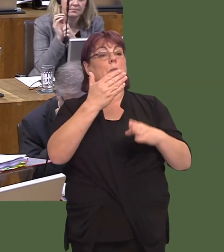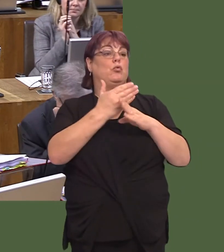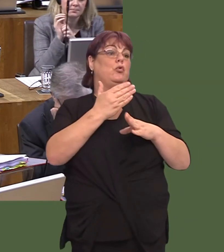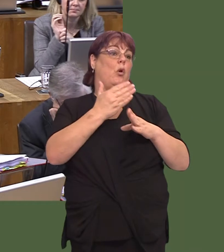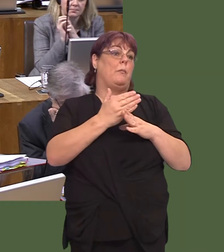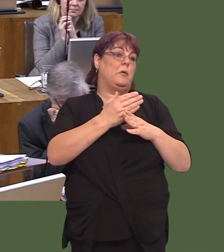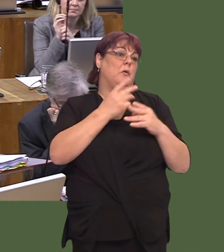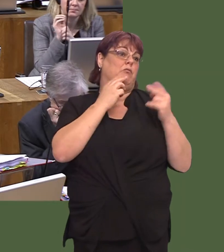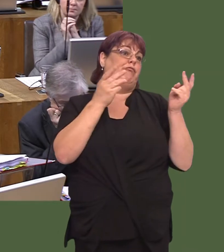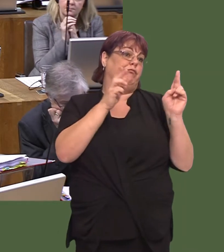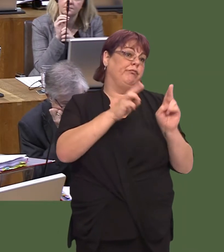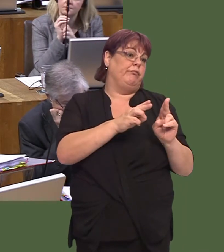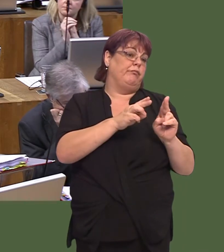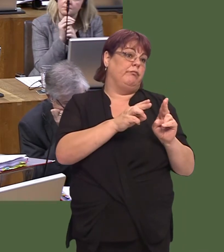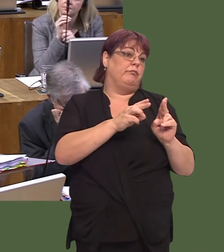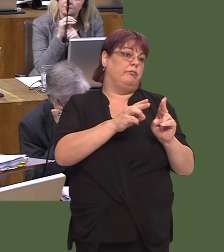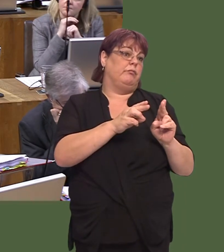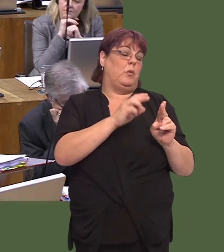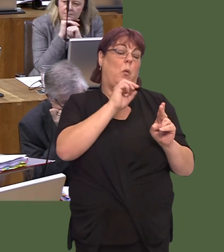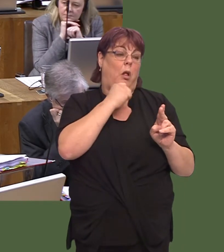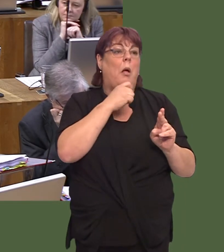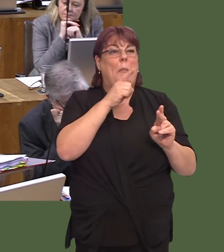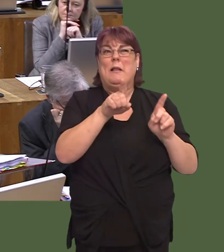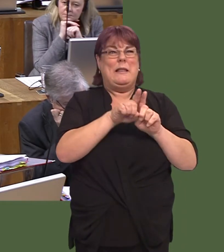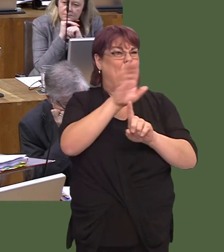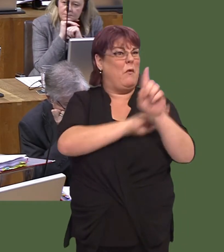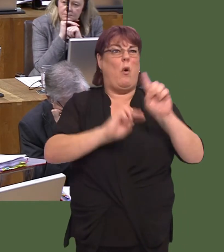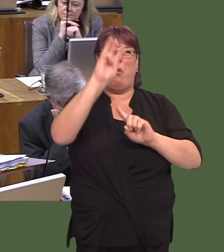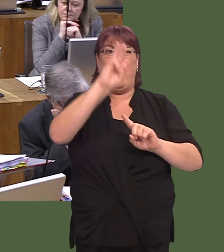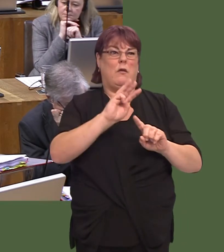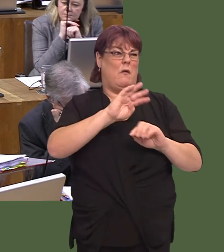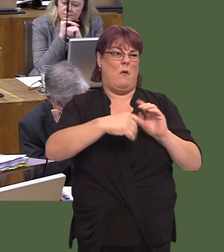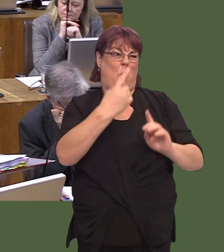Itís true for the whole of Wales. We have lost over 1,000 civil service jobs over the yearsósome seven years. So, itís true to say that jobs have been lost in every part of Wales.